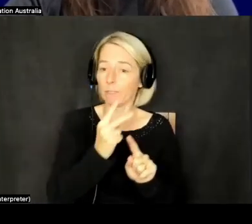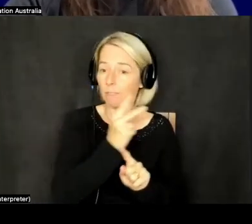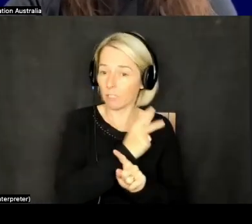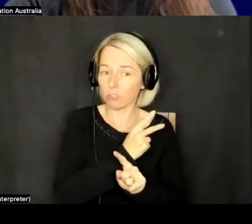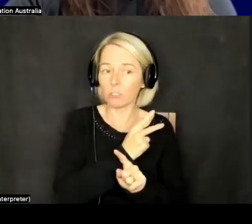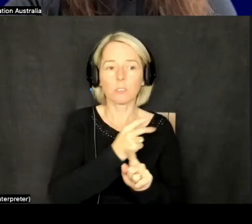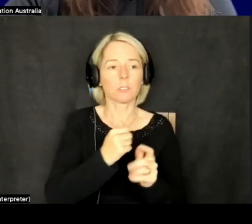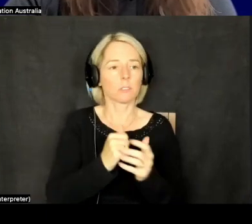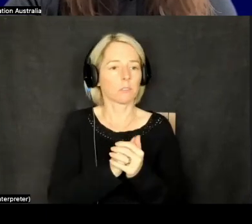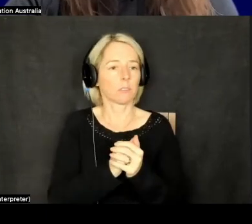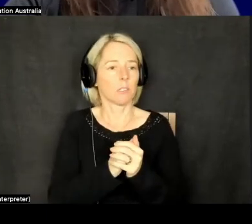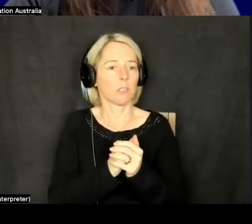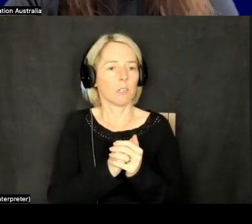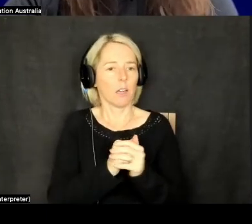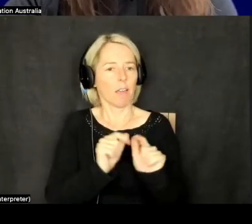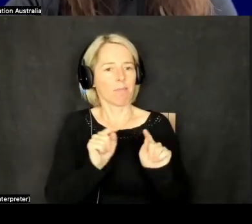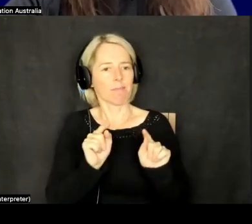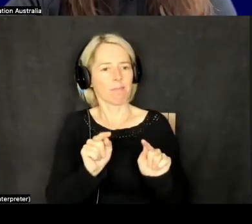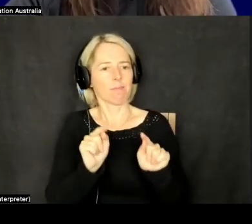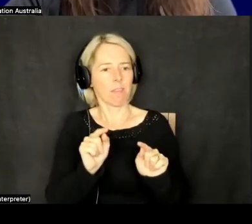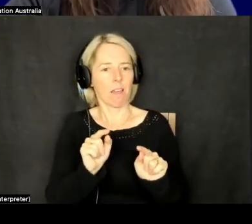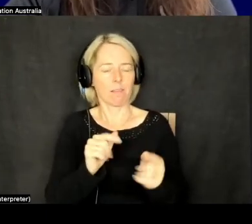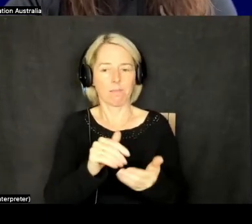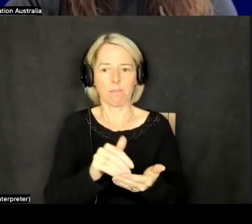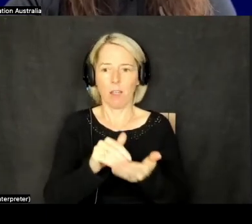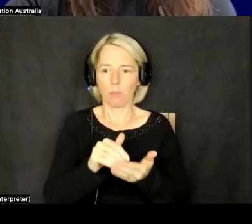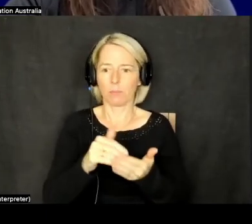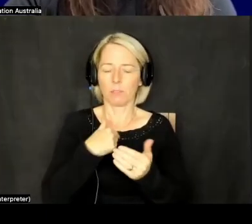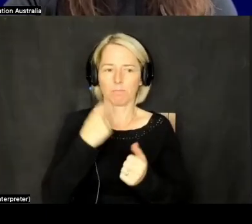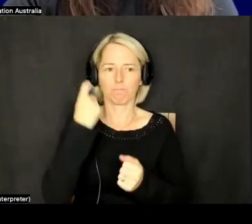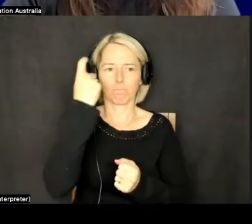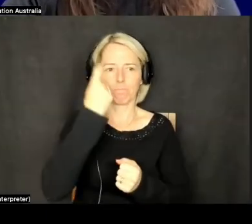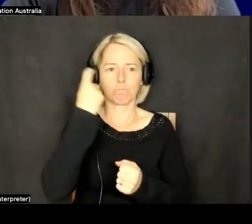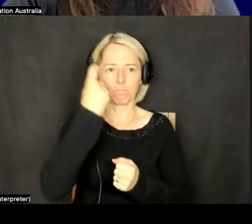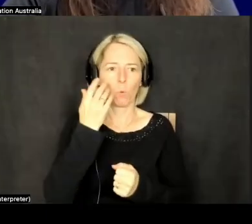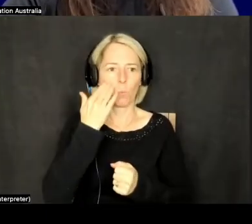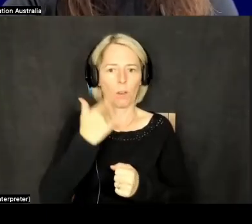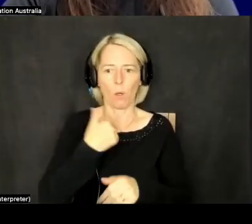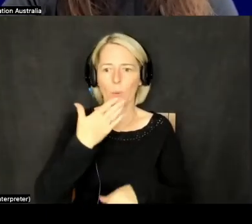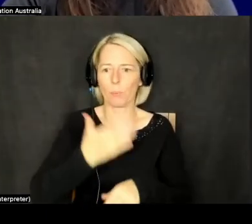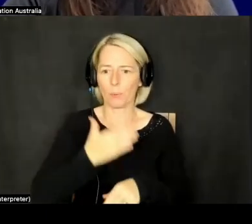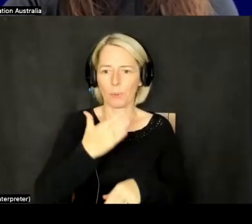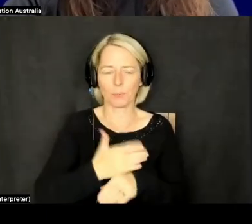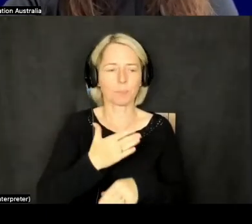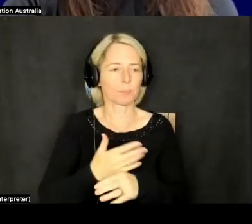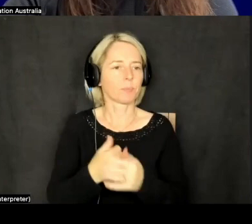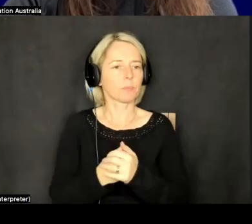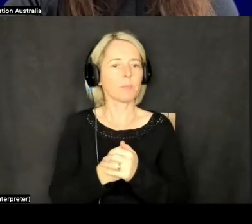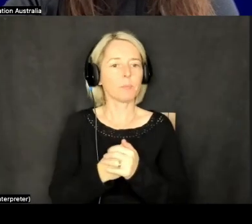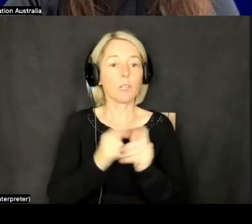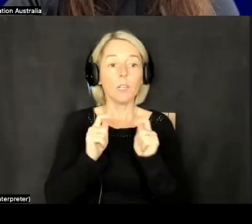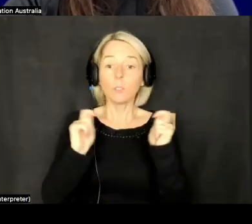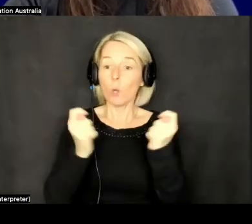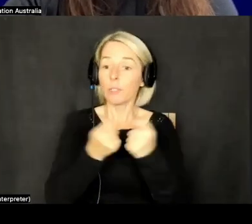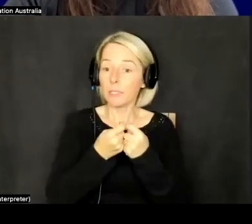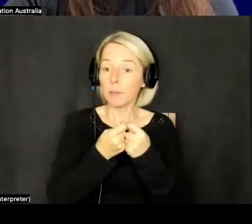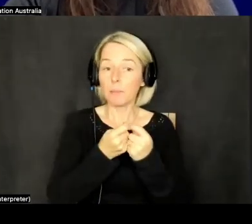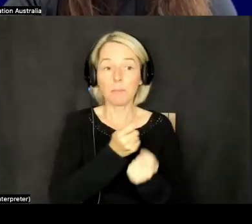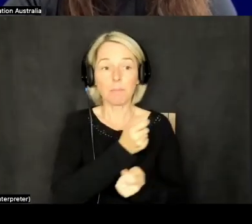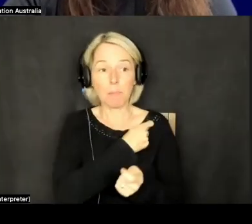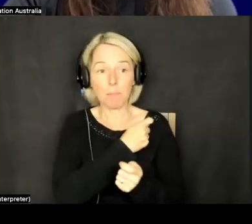of use it as a reminder for my own practice. So, qualities of a team member in deafblindness.